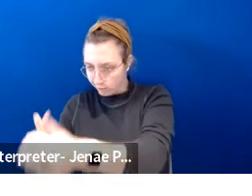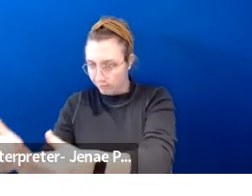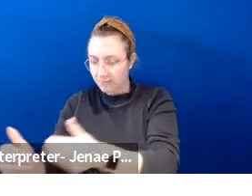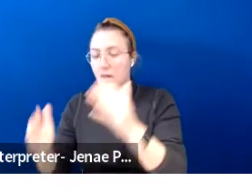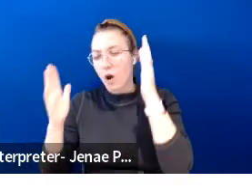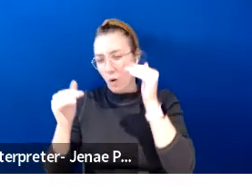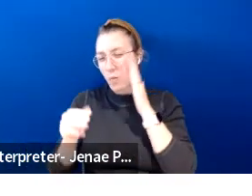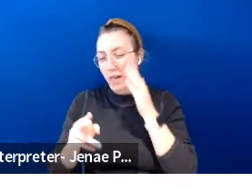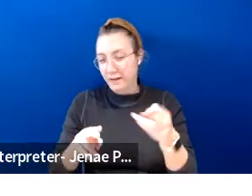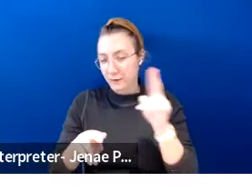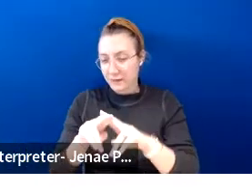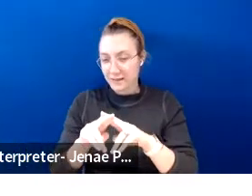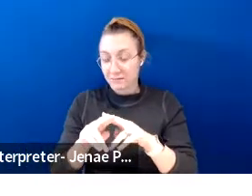about this goals before we go into willpower?